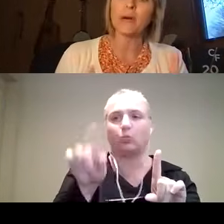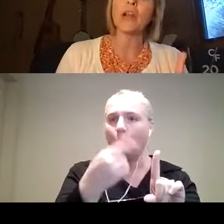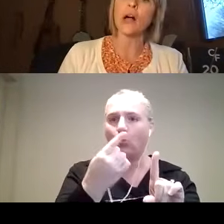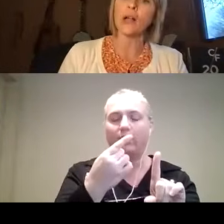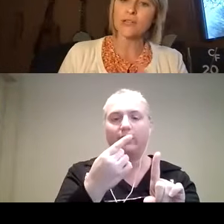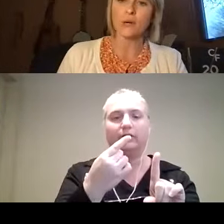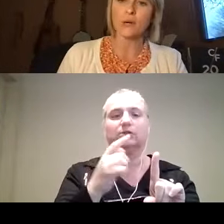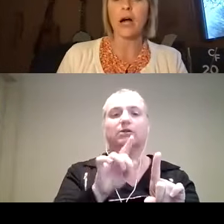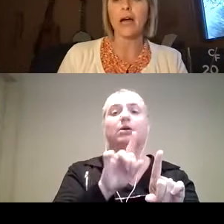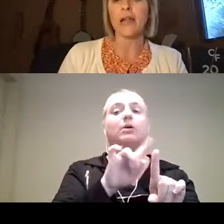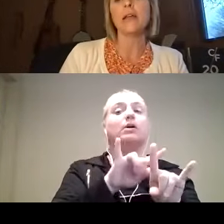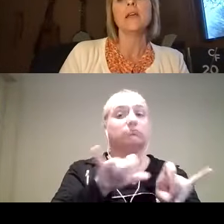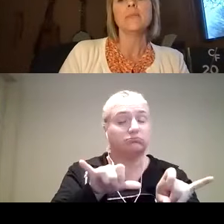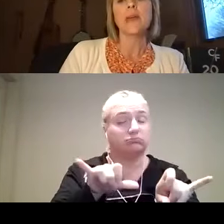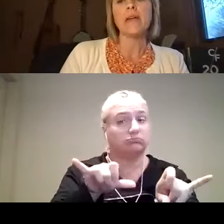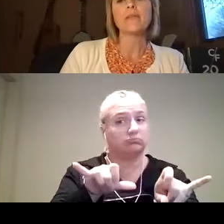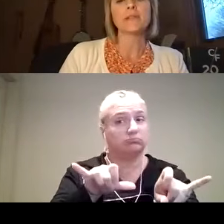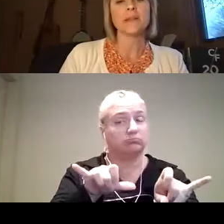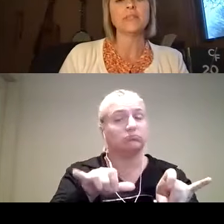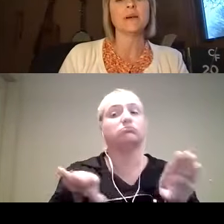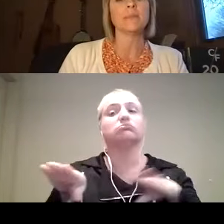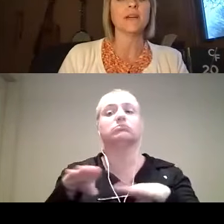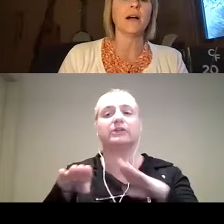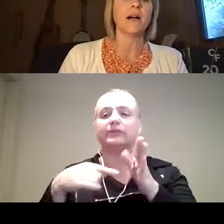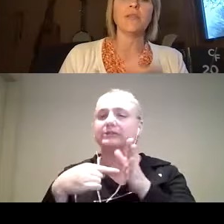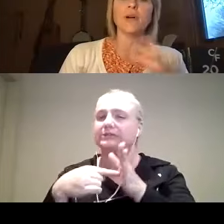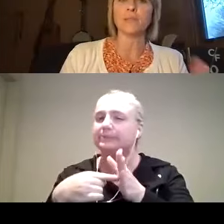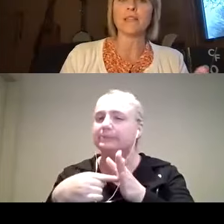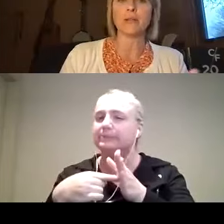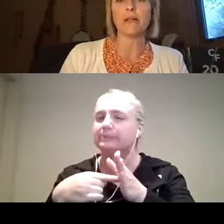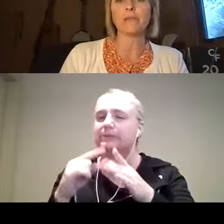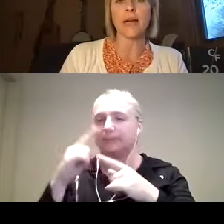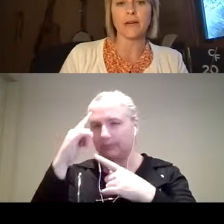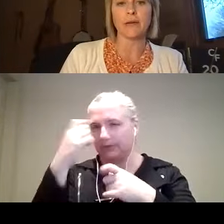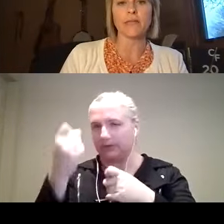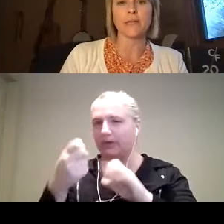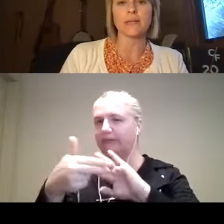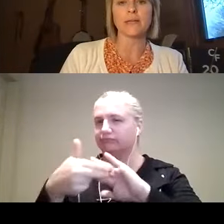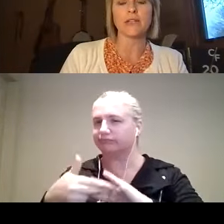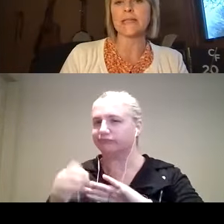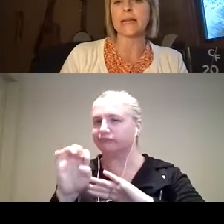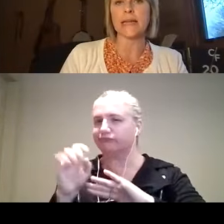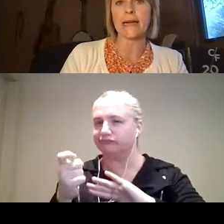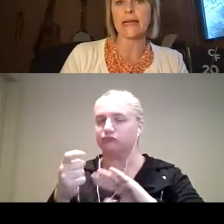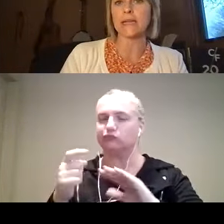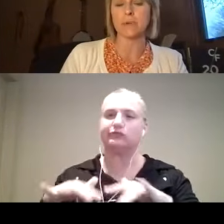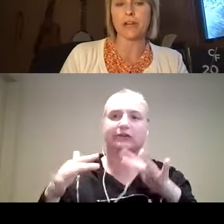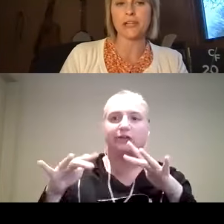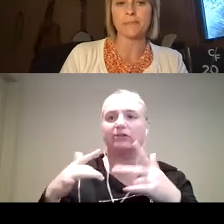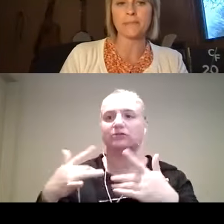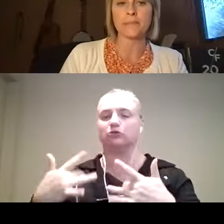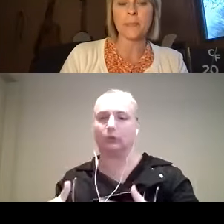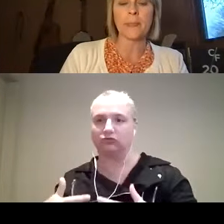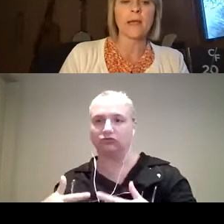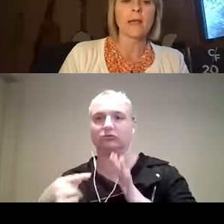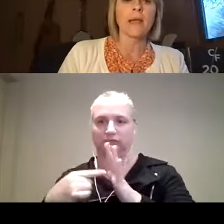but also on behavioral symptoms of those mental health diagnoses, such as anxiety and depression.